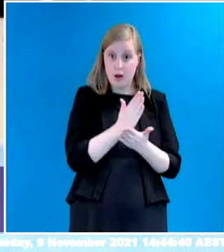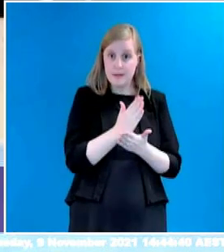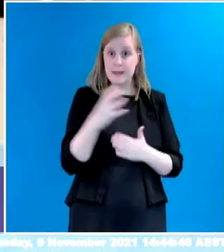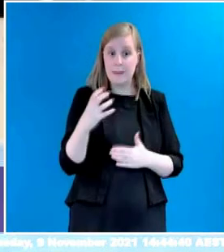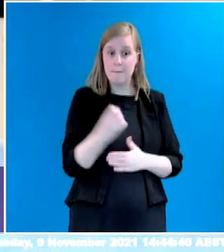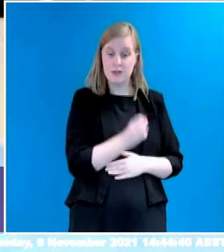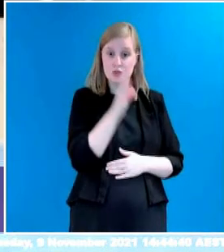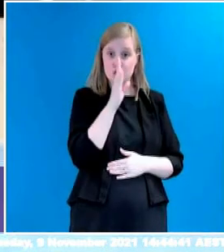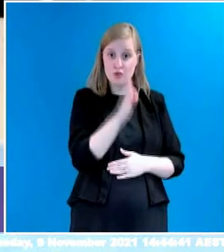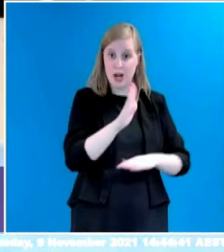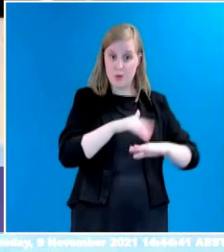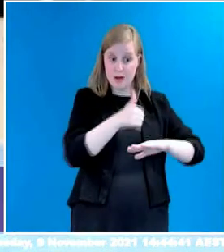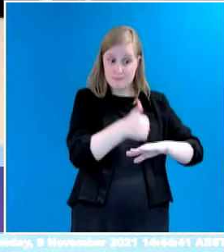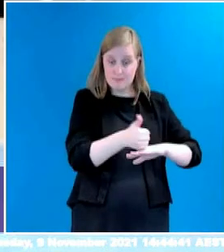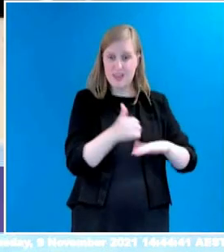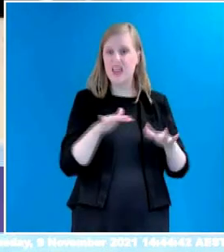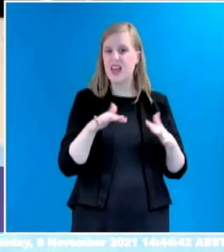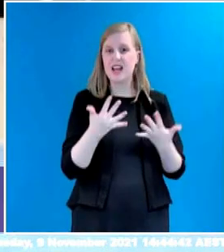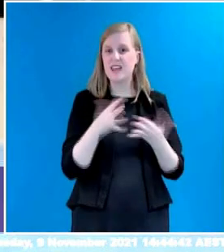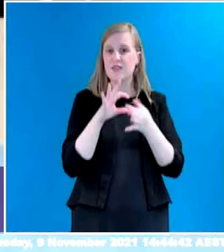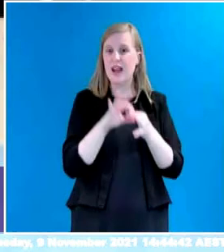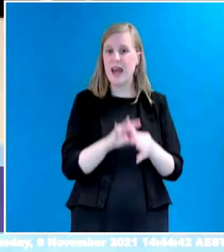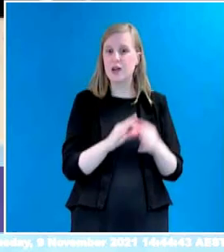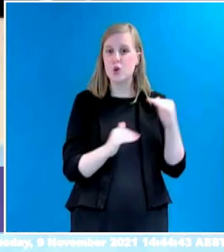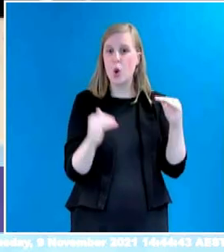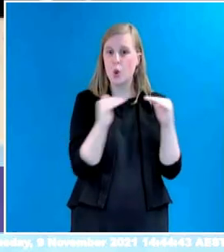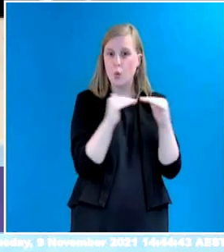for example, equality and discrimination, prohibition against